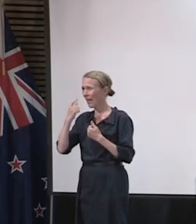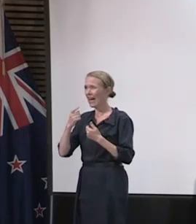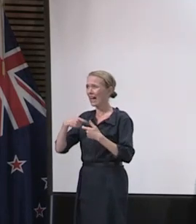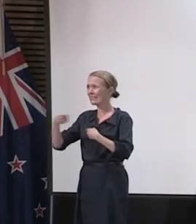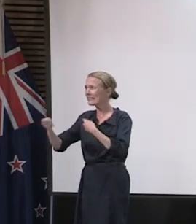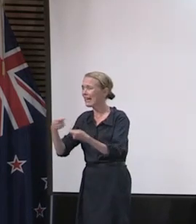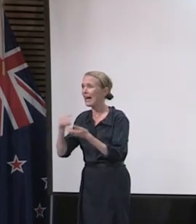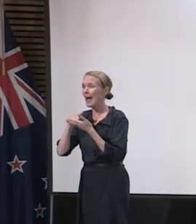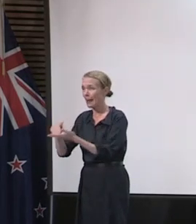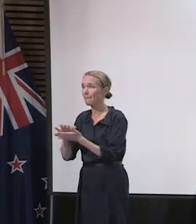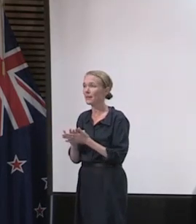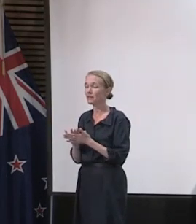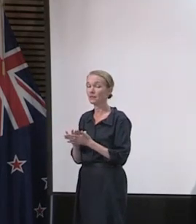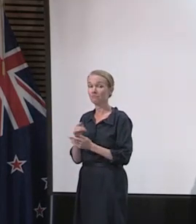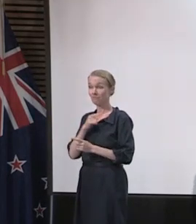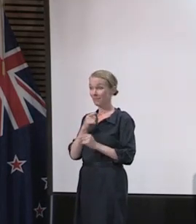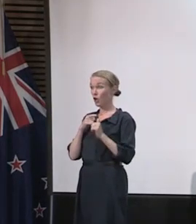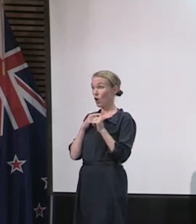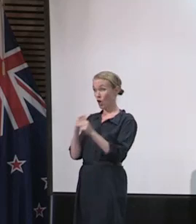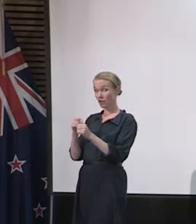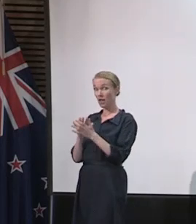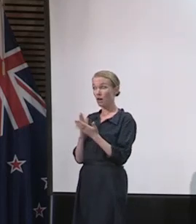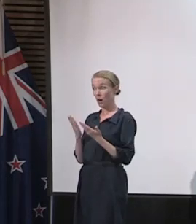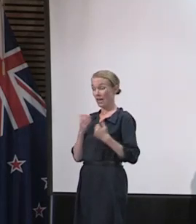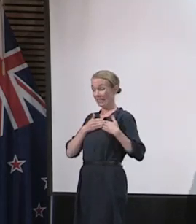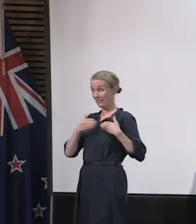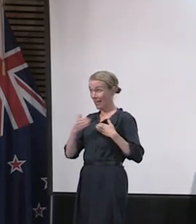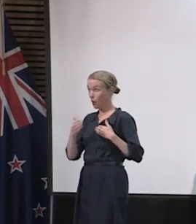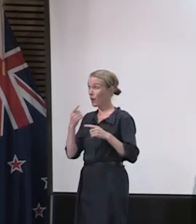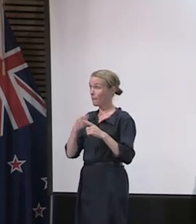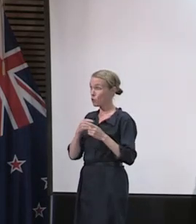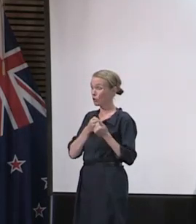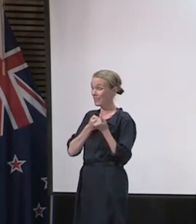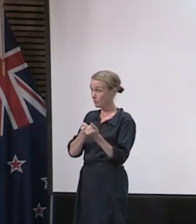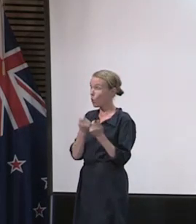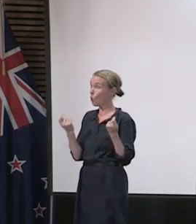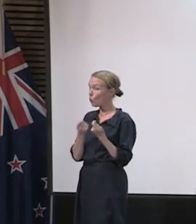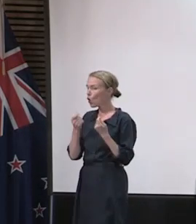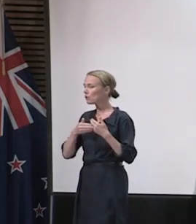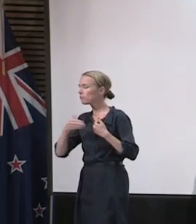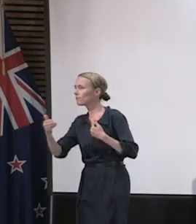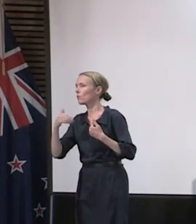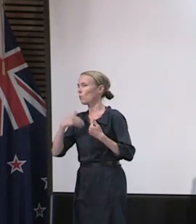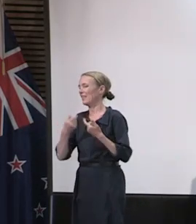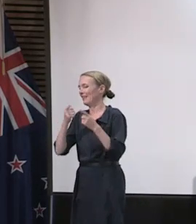will need a longer term framework. For now, that has been a very important part of our response. (SPEAKS